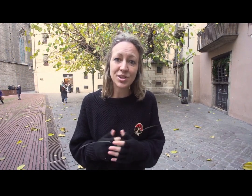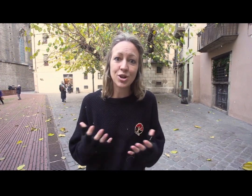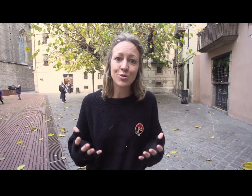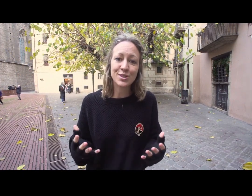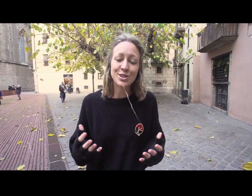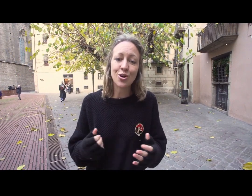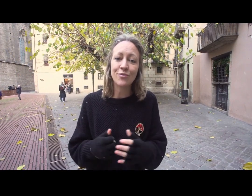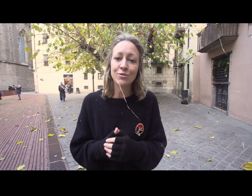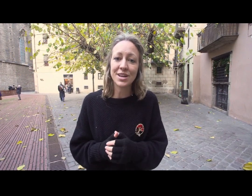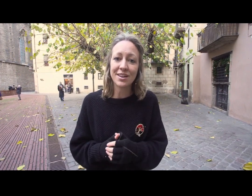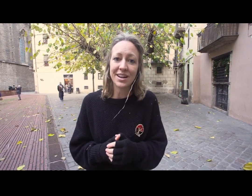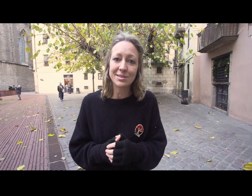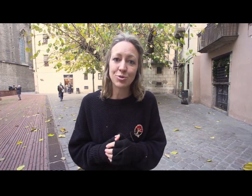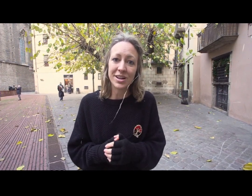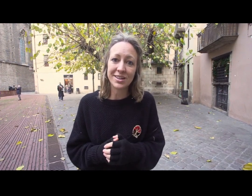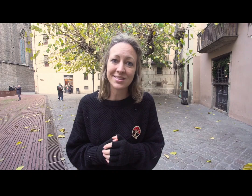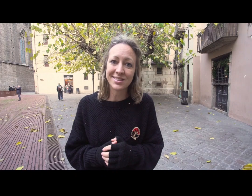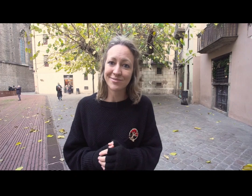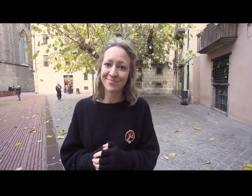The ghosts of Fossar de les Moreres!